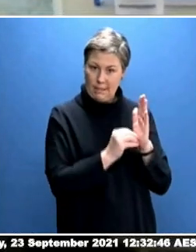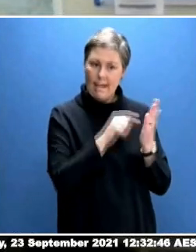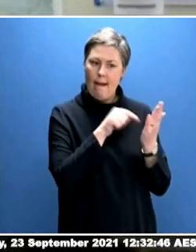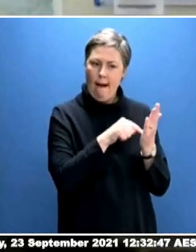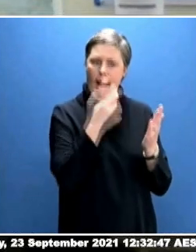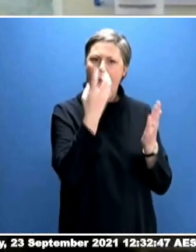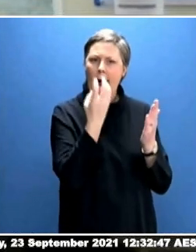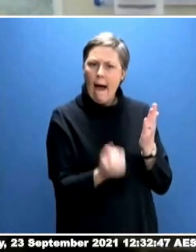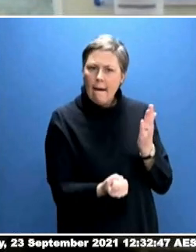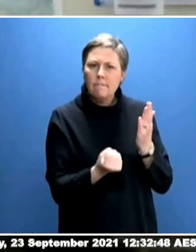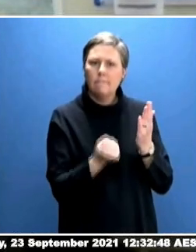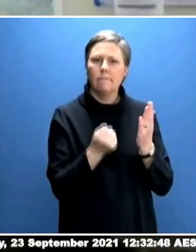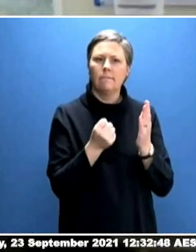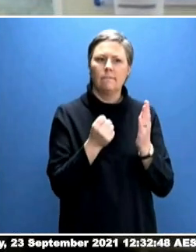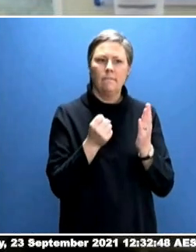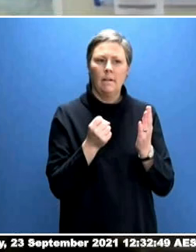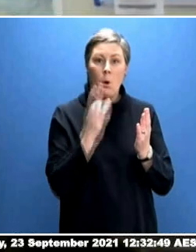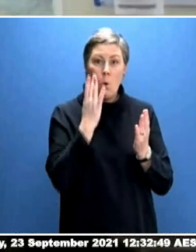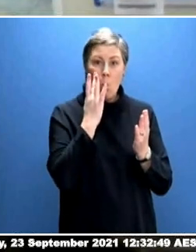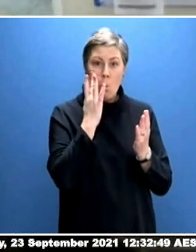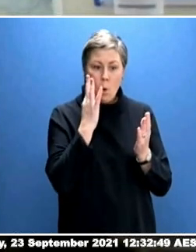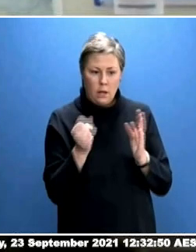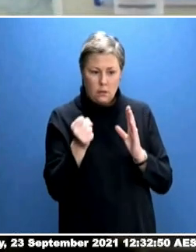wraparound approach, multiagency approach.